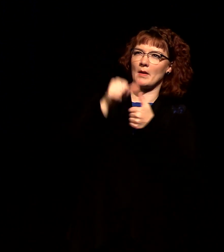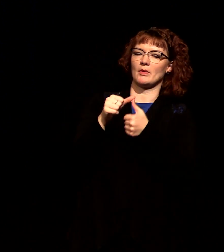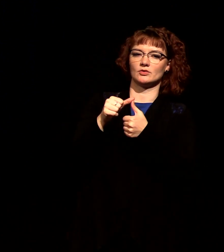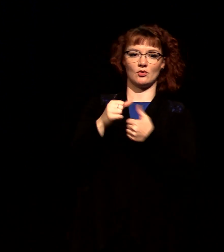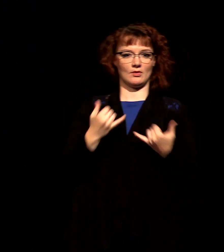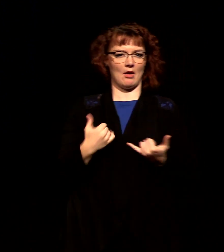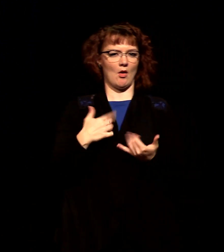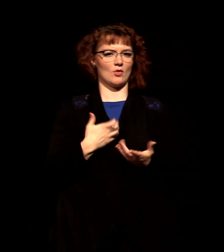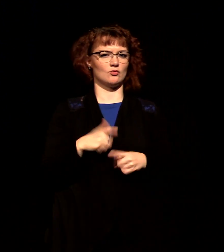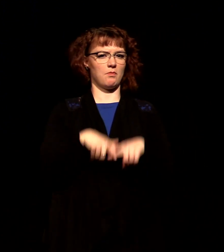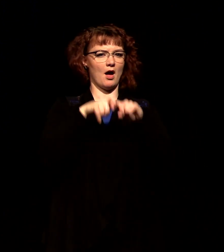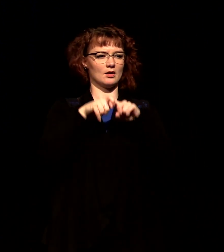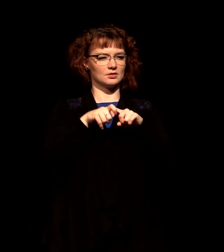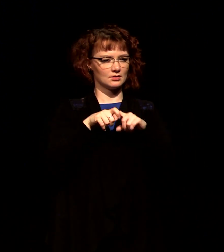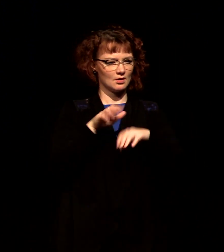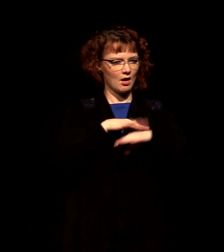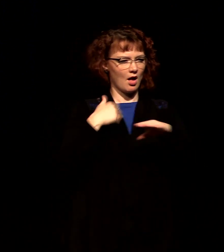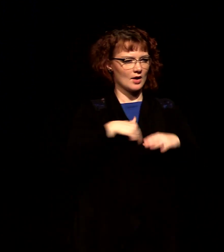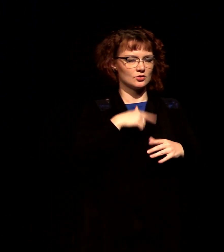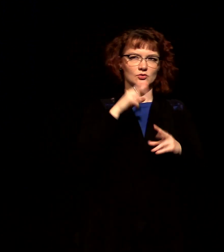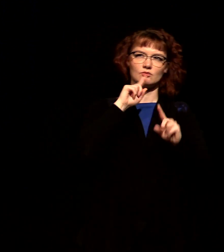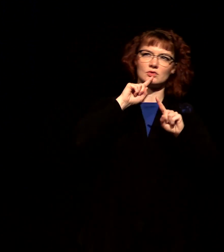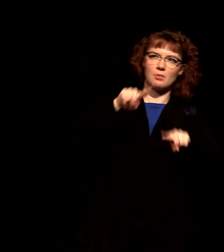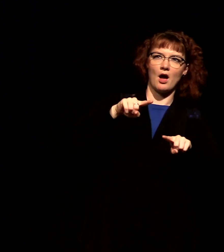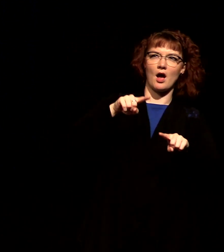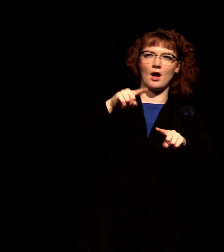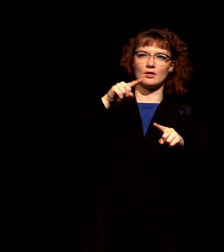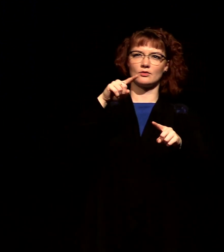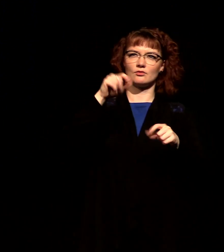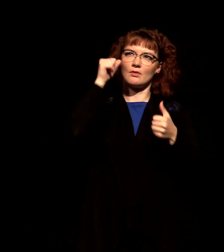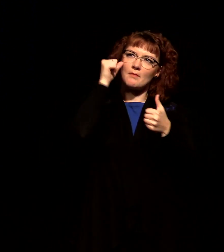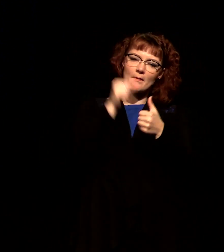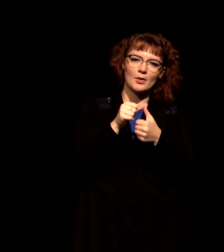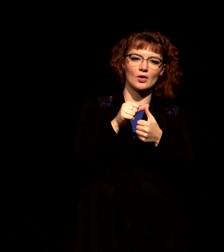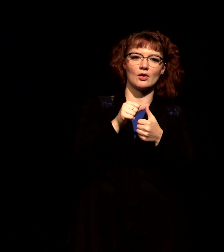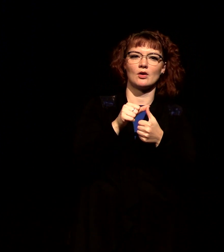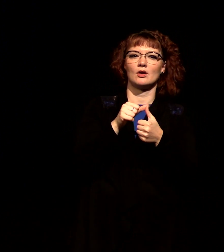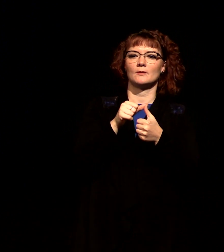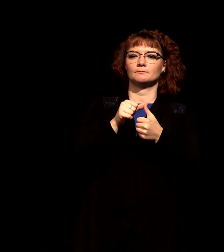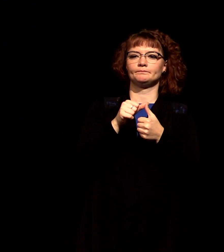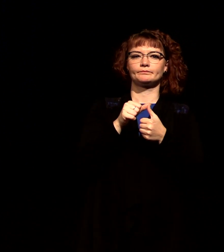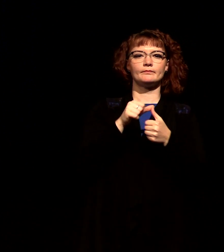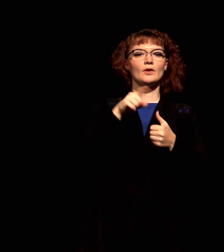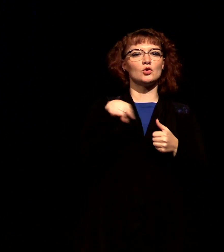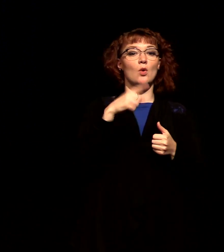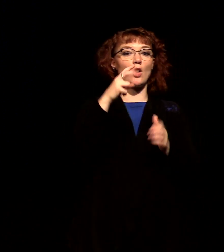and I want to call us to worship with the response of reading, would you join me in the reading of that which is in bold, who is